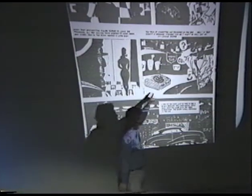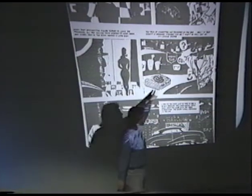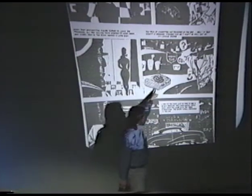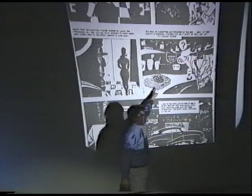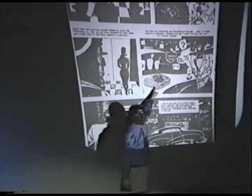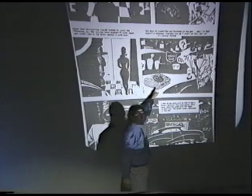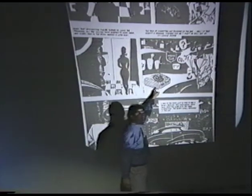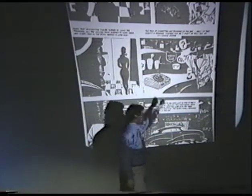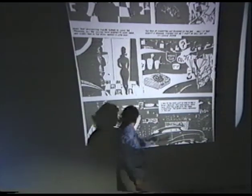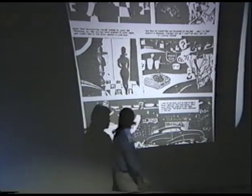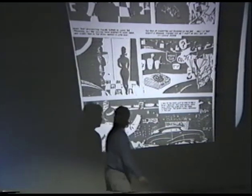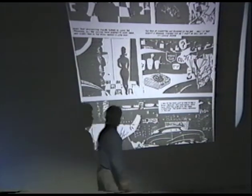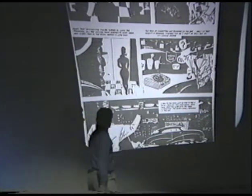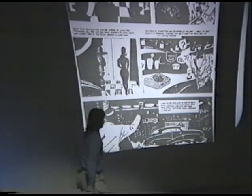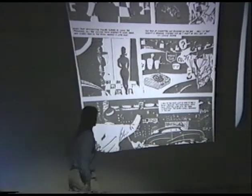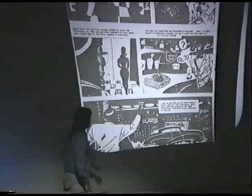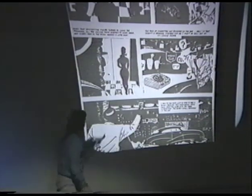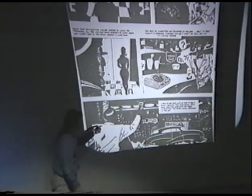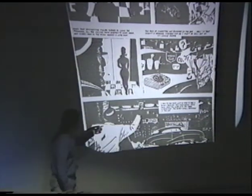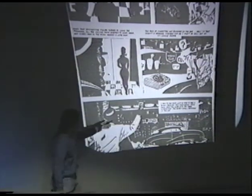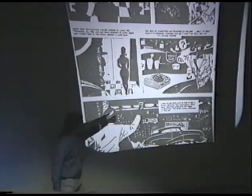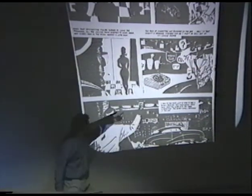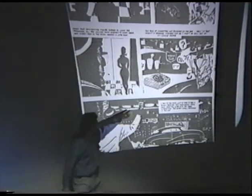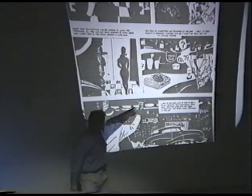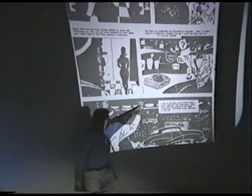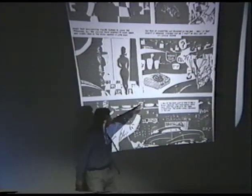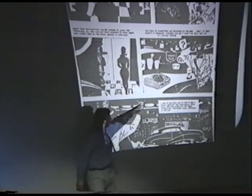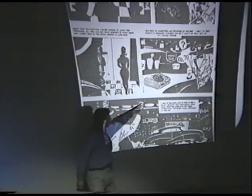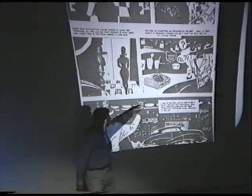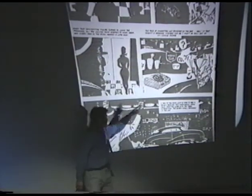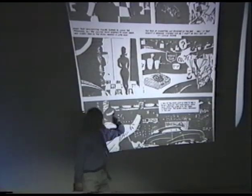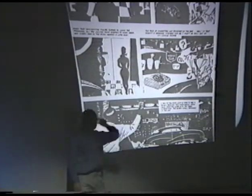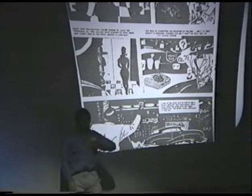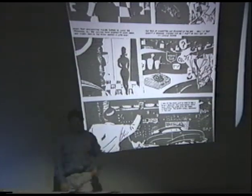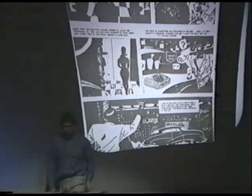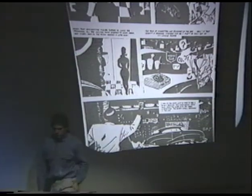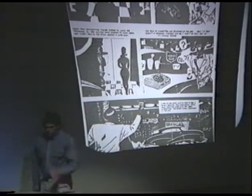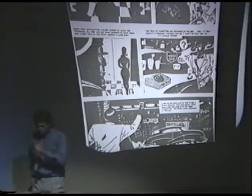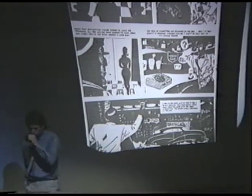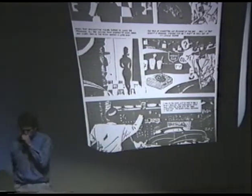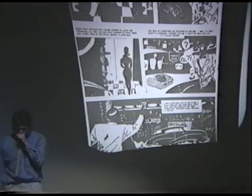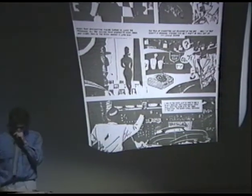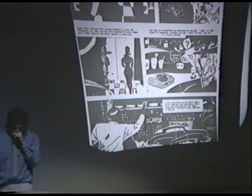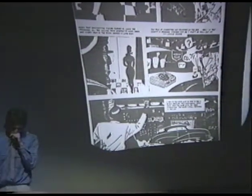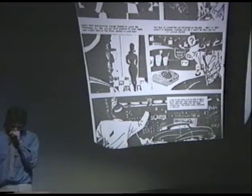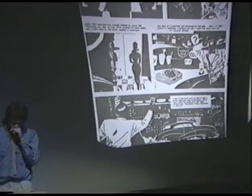And he notices her cigarettes there. And there is with her.